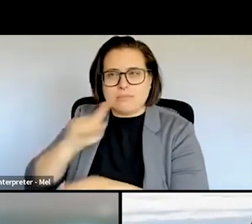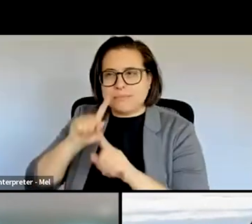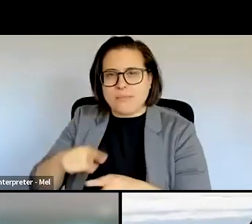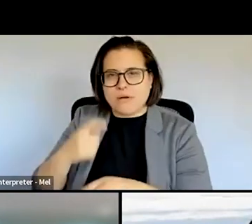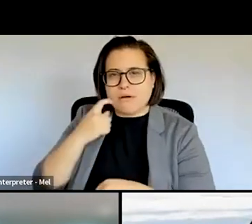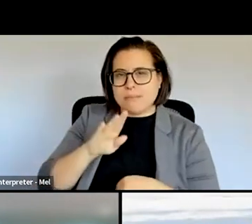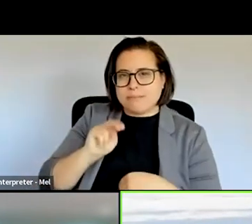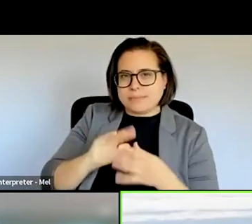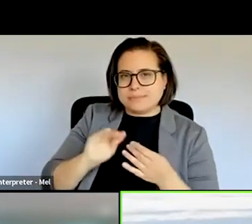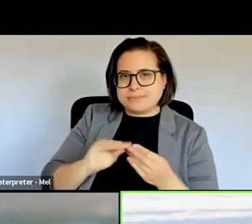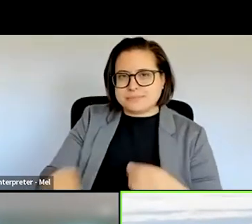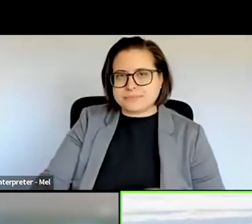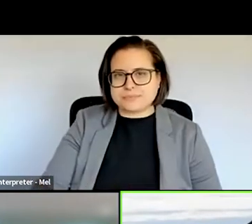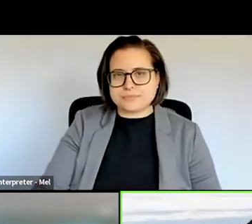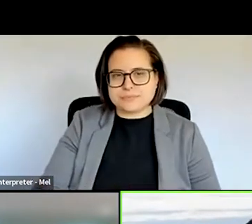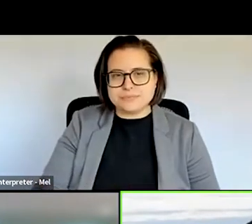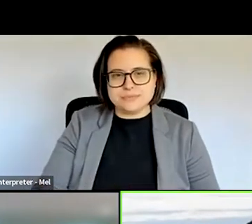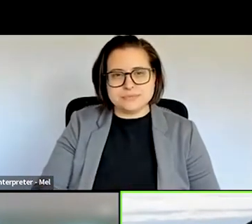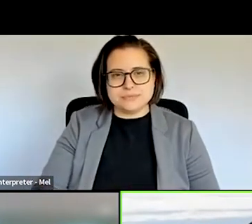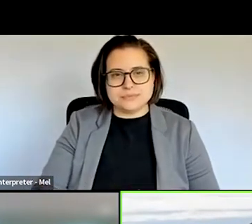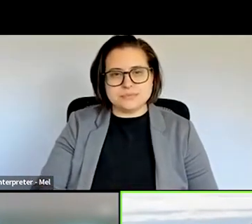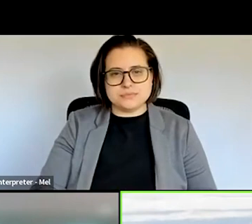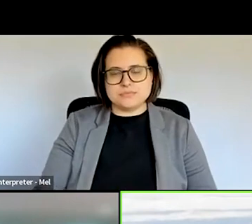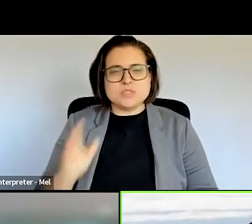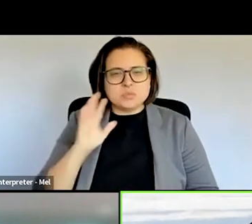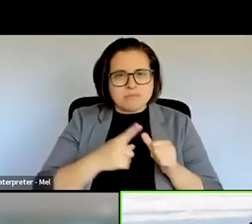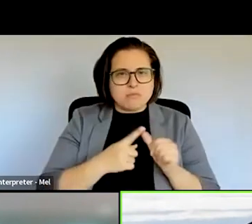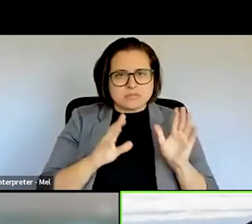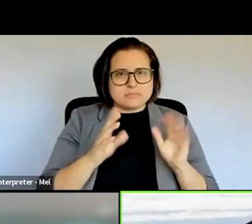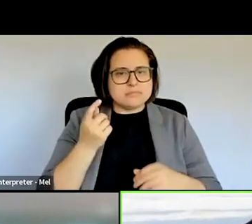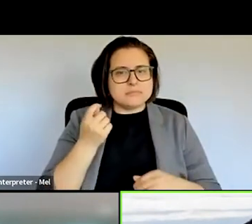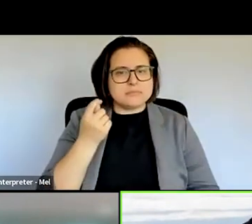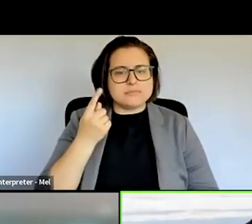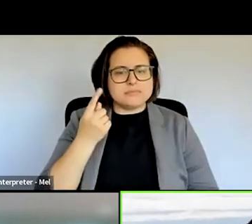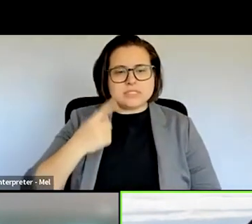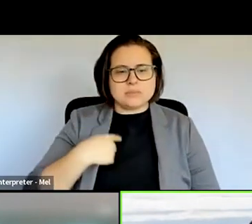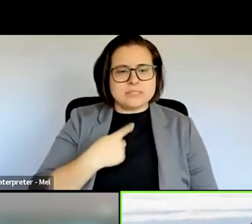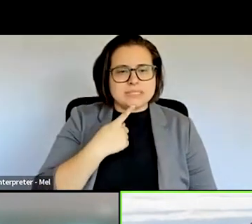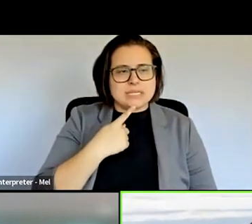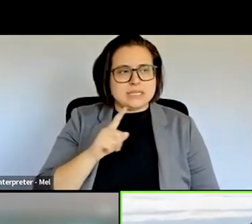Well first of all when I say we have voice, it doesn't mean that you don't have GUIs, okay. I mean we have a graphical